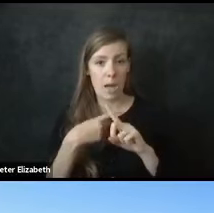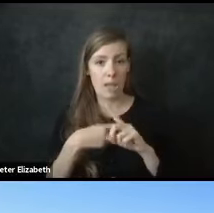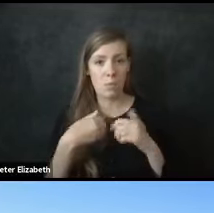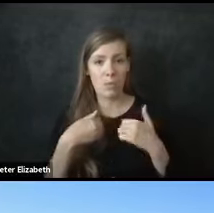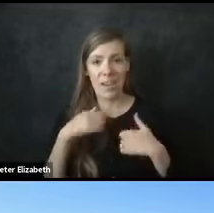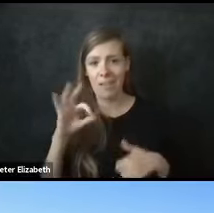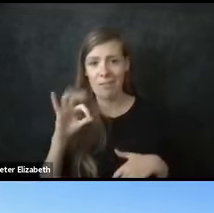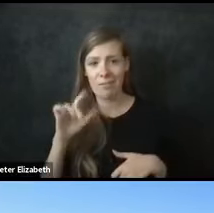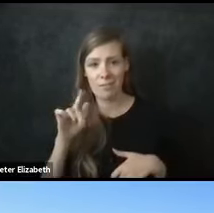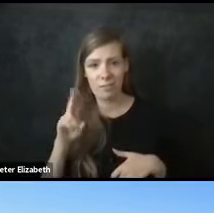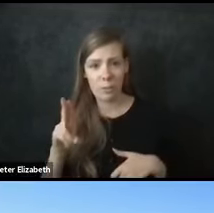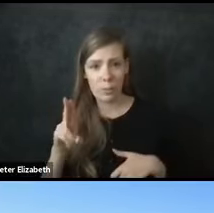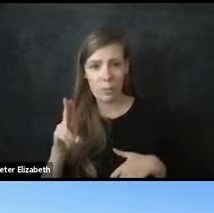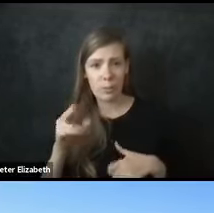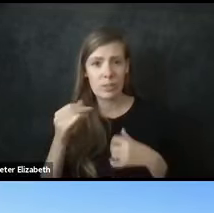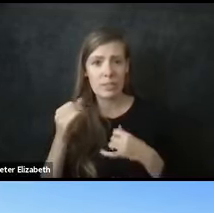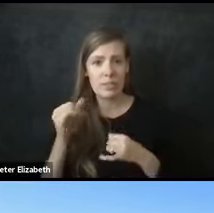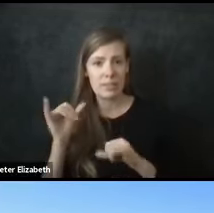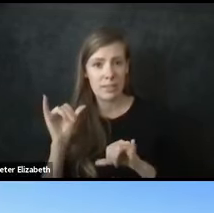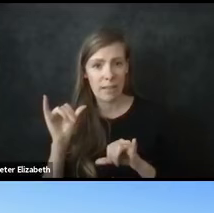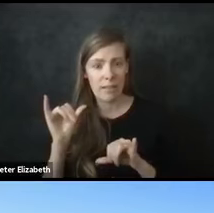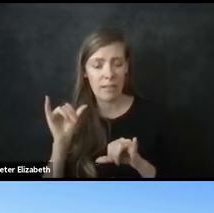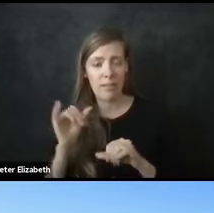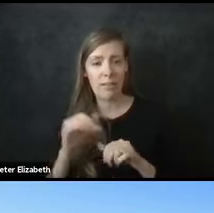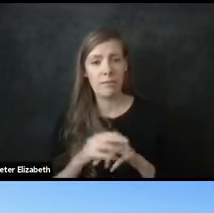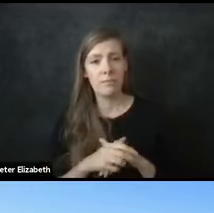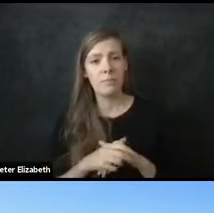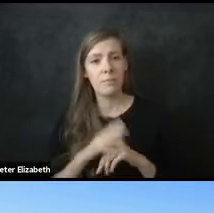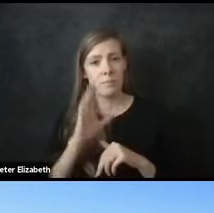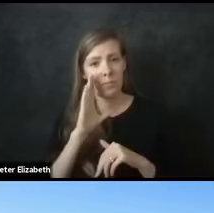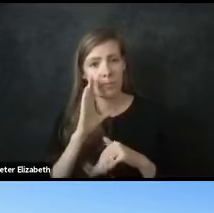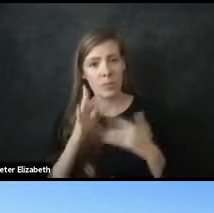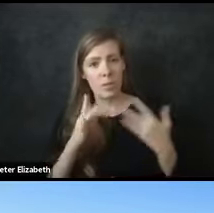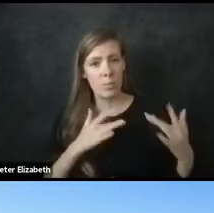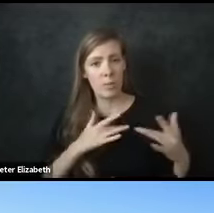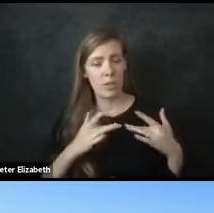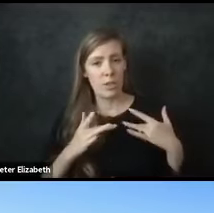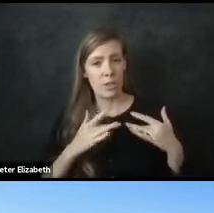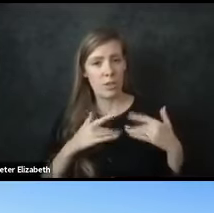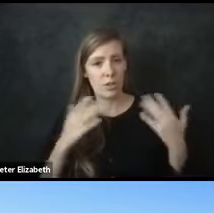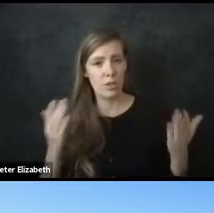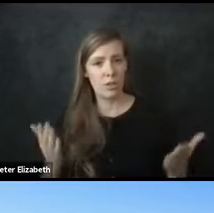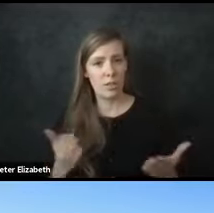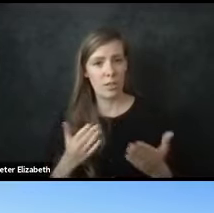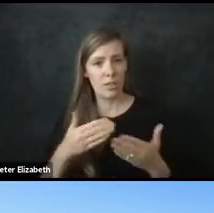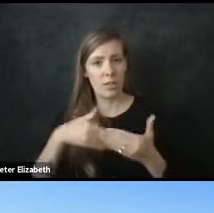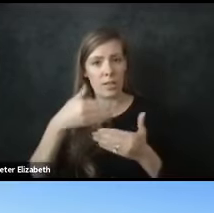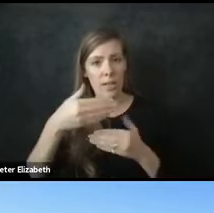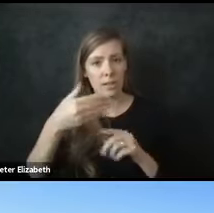Also, that is going to be of concern here in the next three. Four months or so.